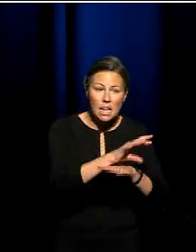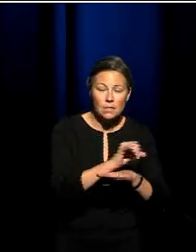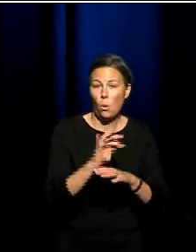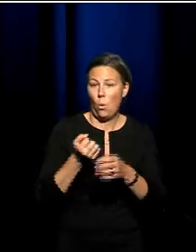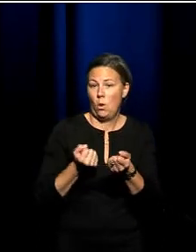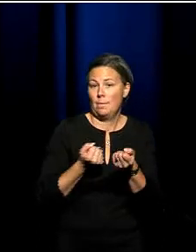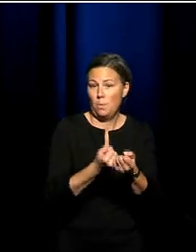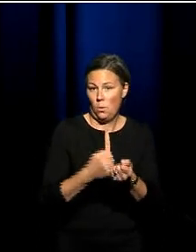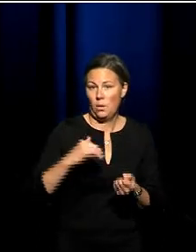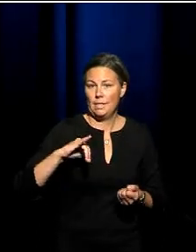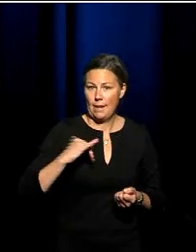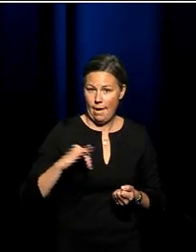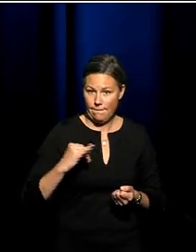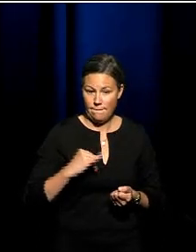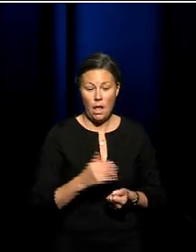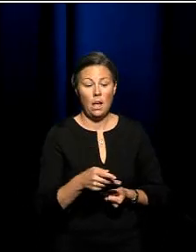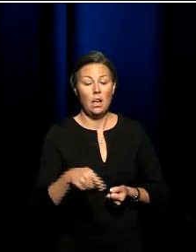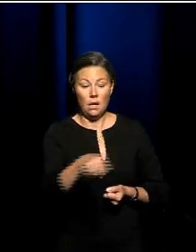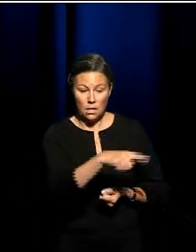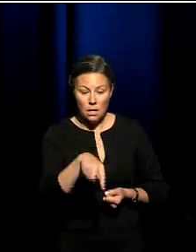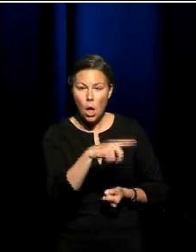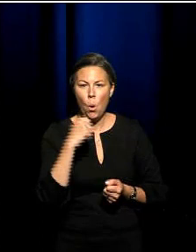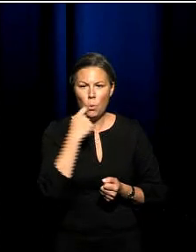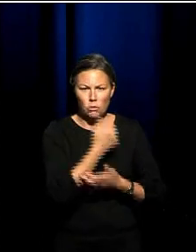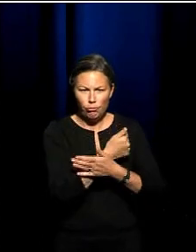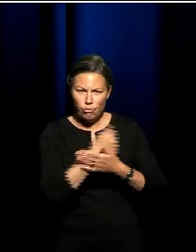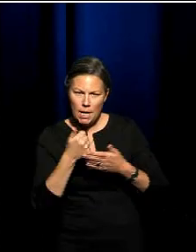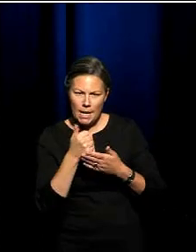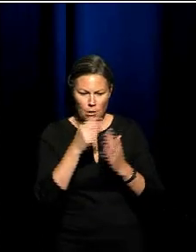policies and procedures to ensure all aspects of the Commission's operations